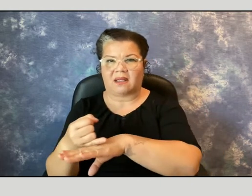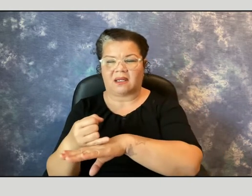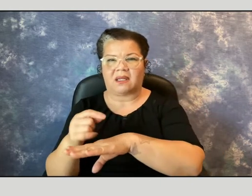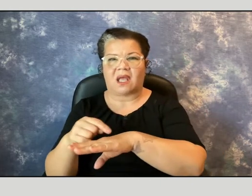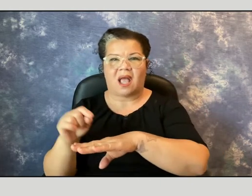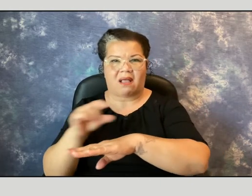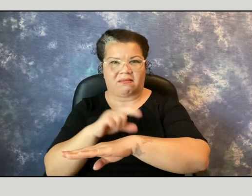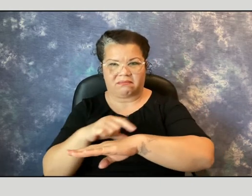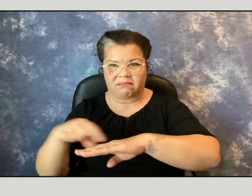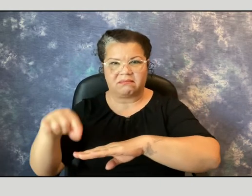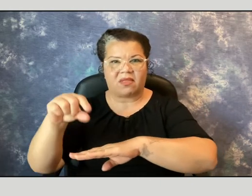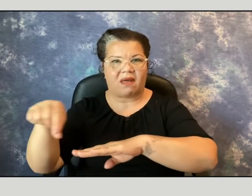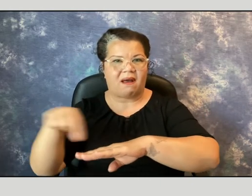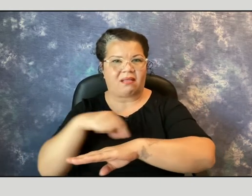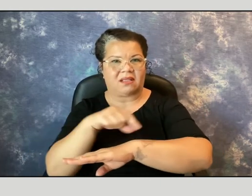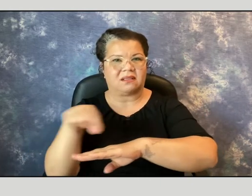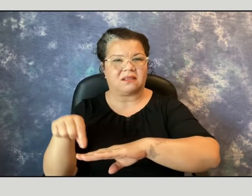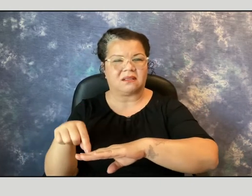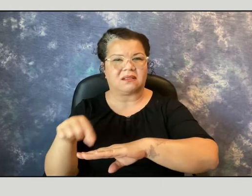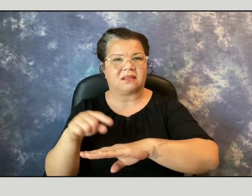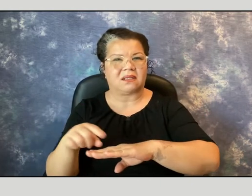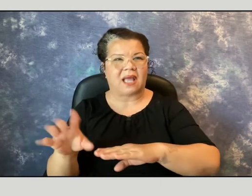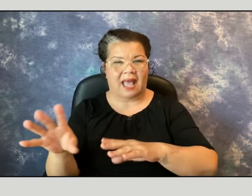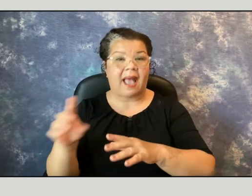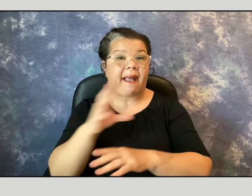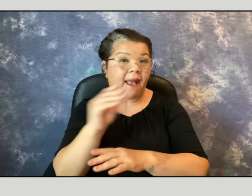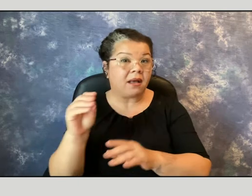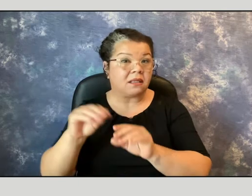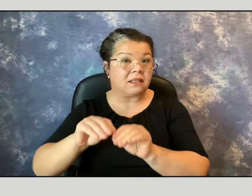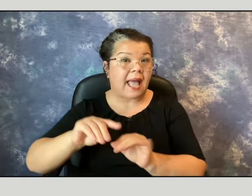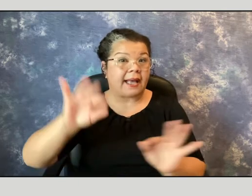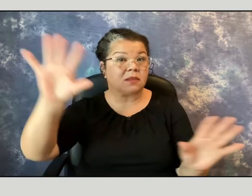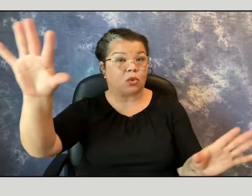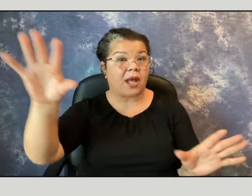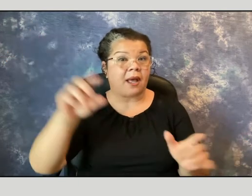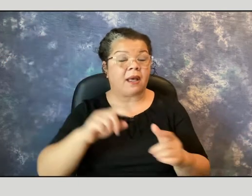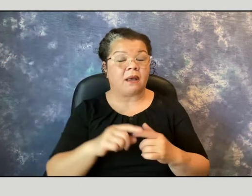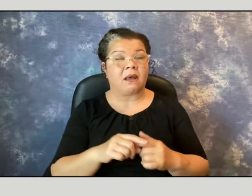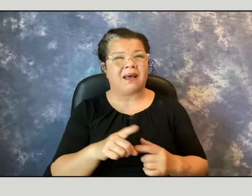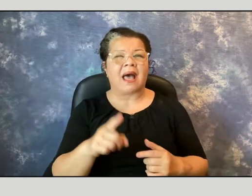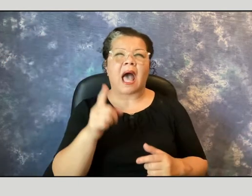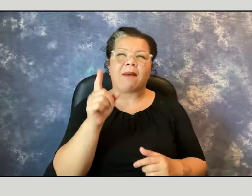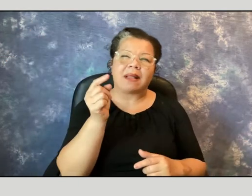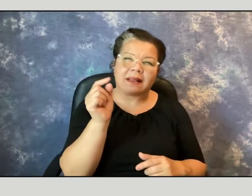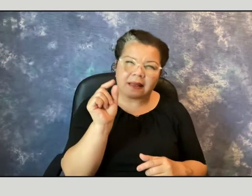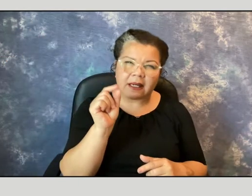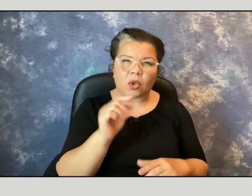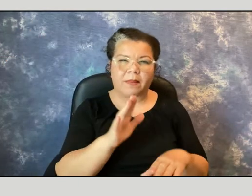and so I'm a little cautious around thinking too much even about the anniversary,